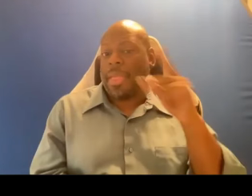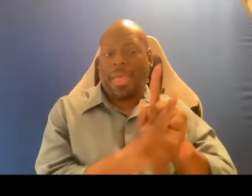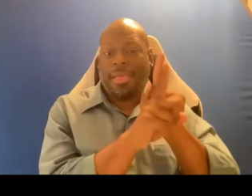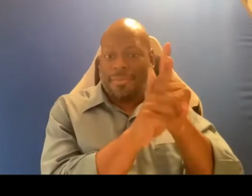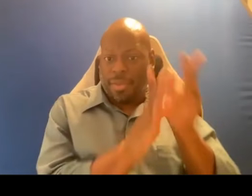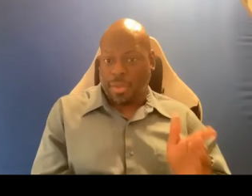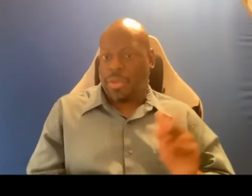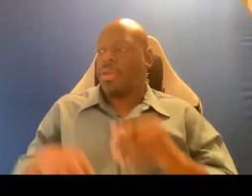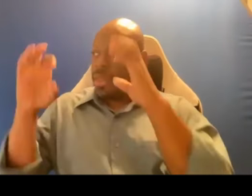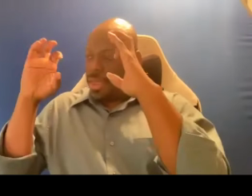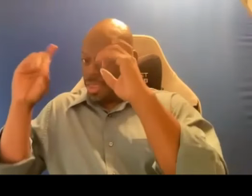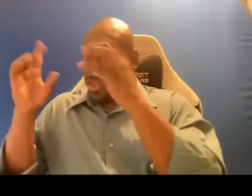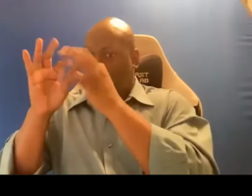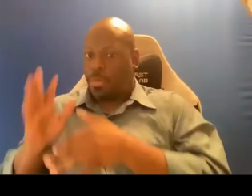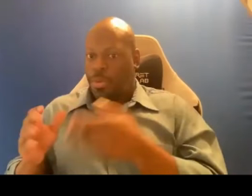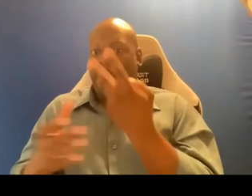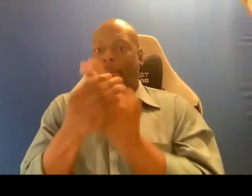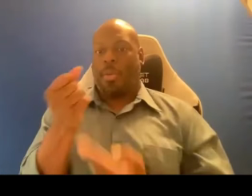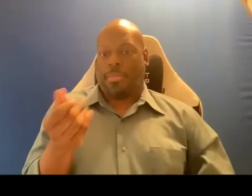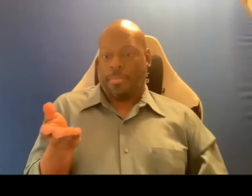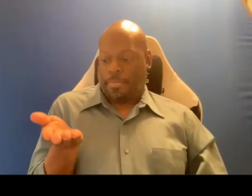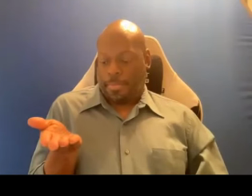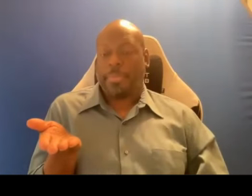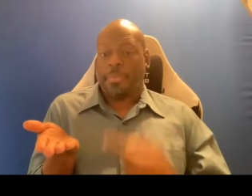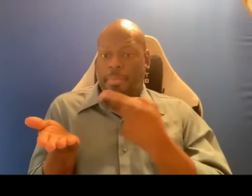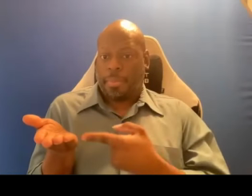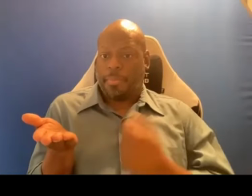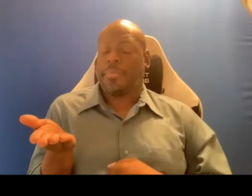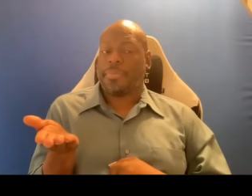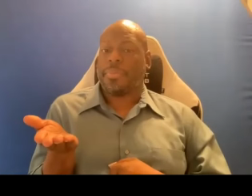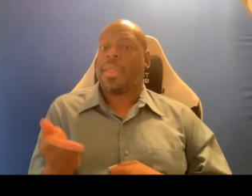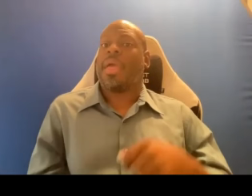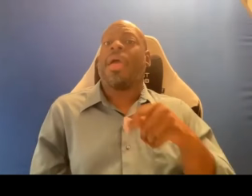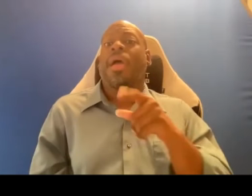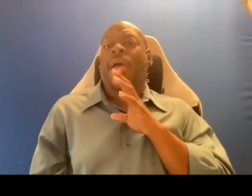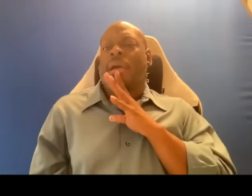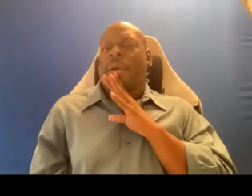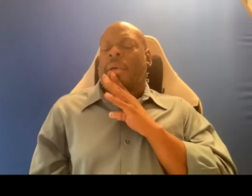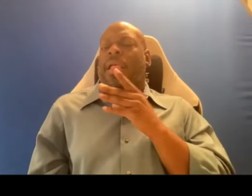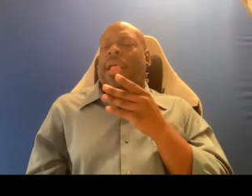Interpreters. Although Spoken Language Facilitators are not identified within the